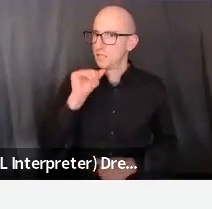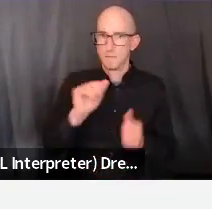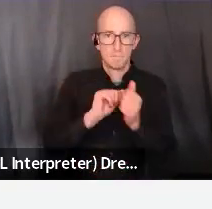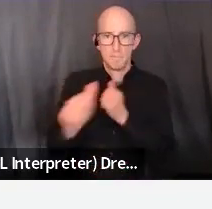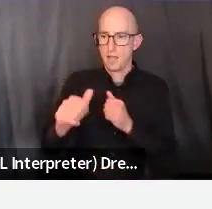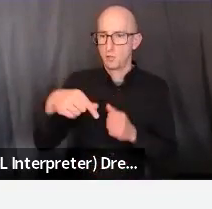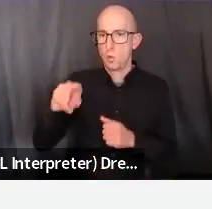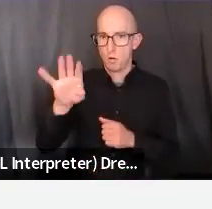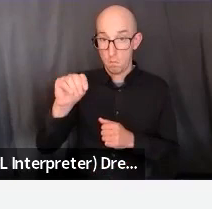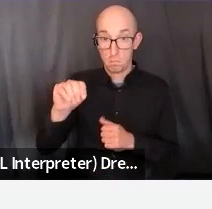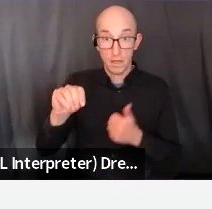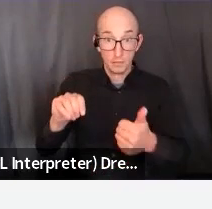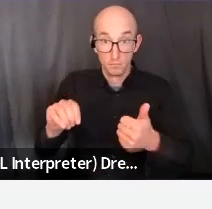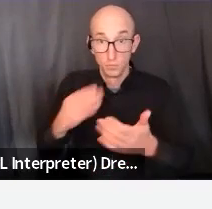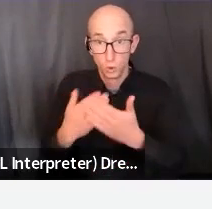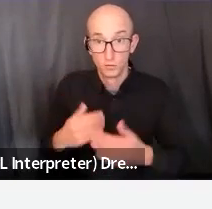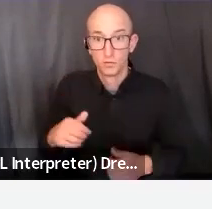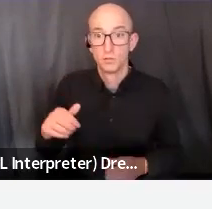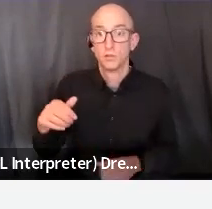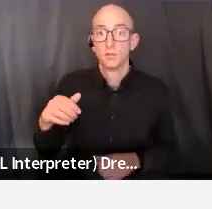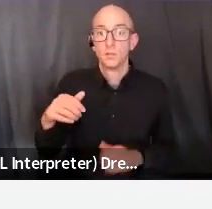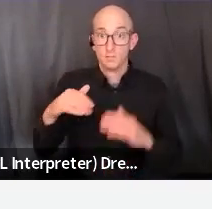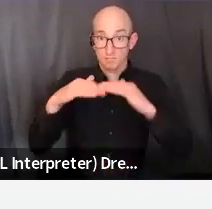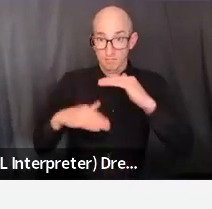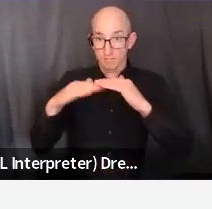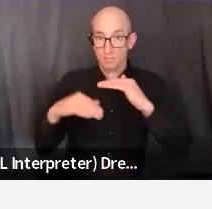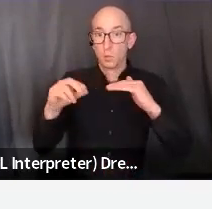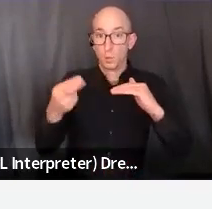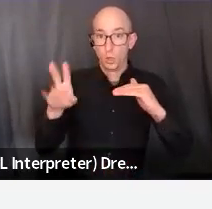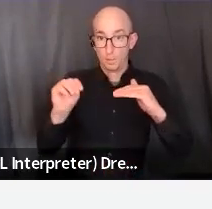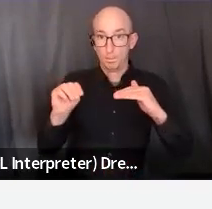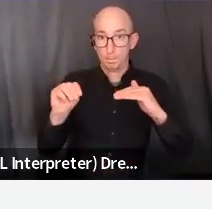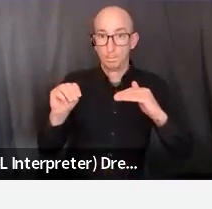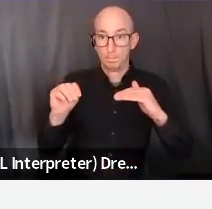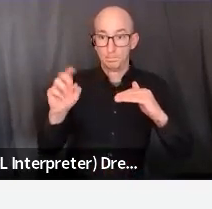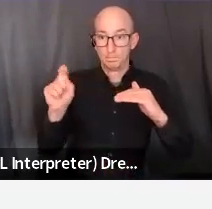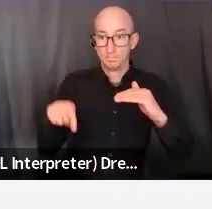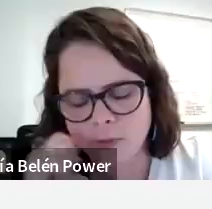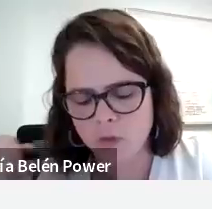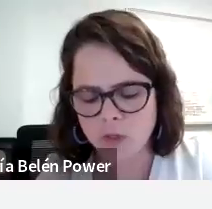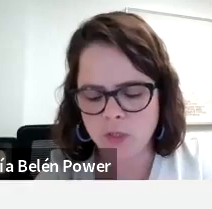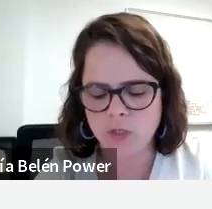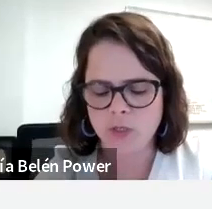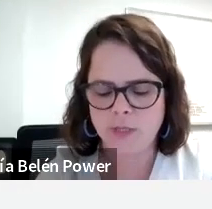zero-emissions operations. And we know that there are many, many stakeholders out there who are